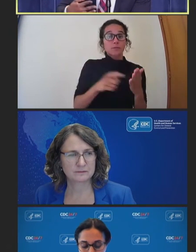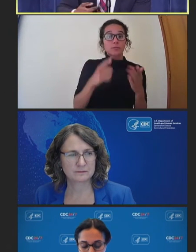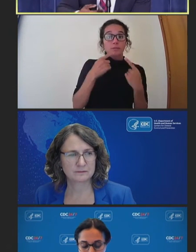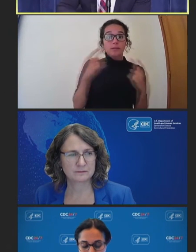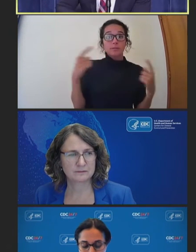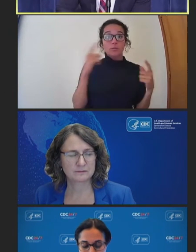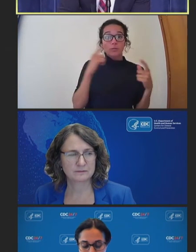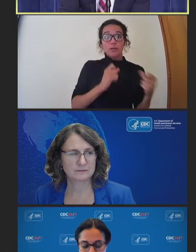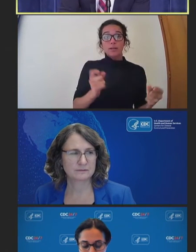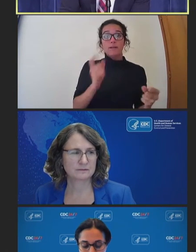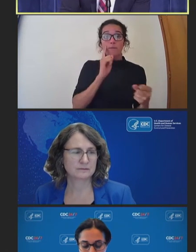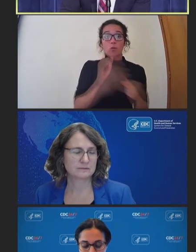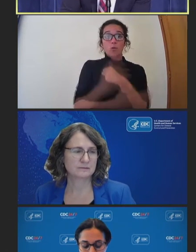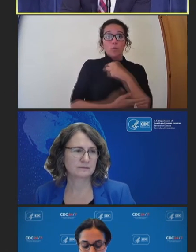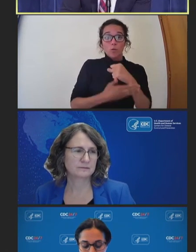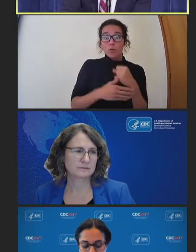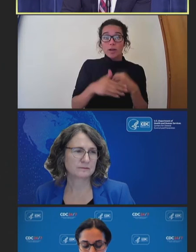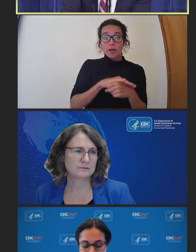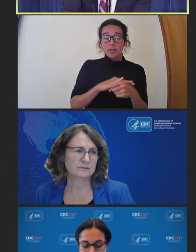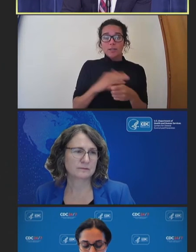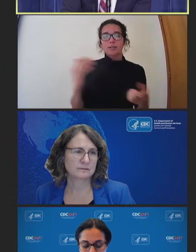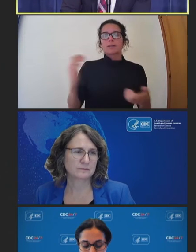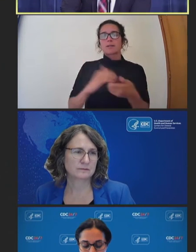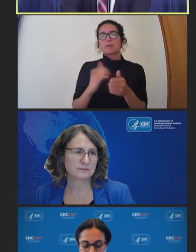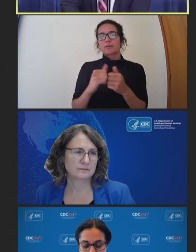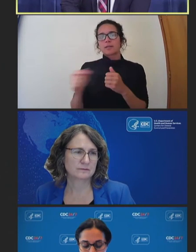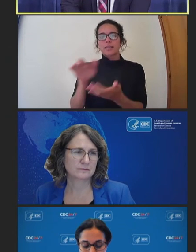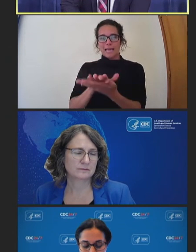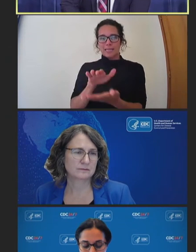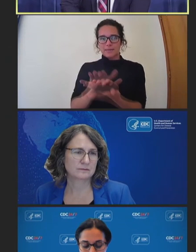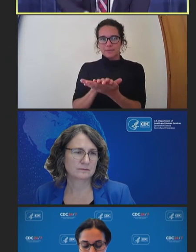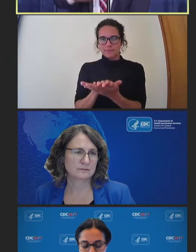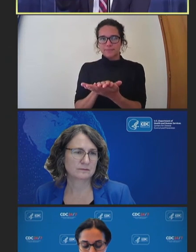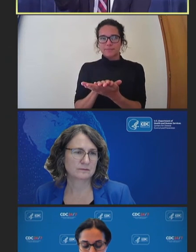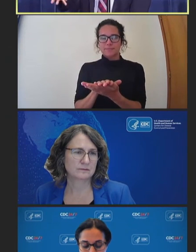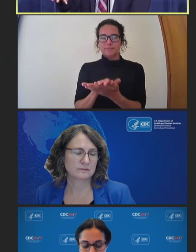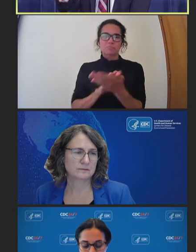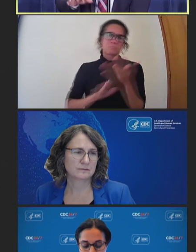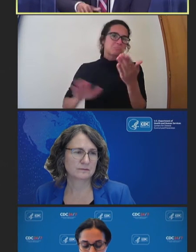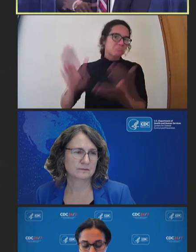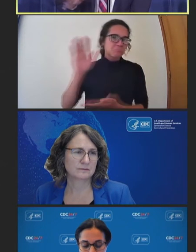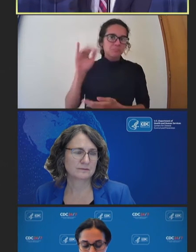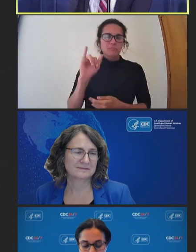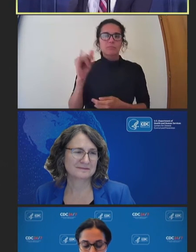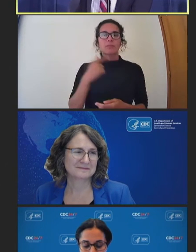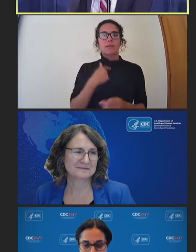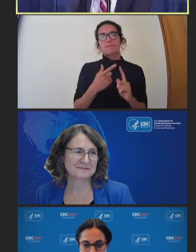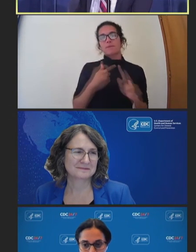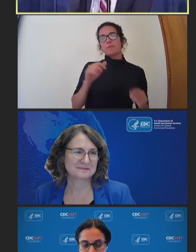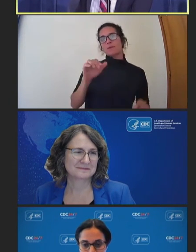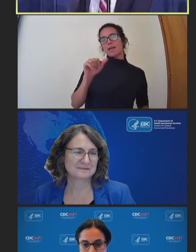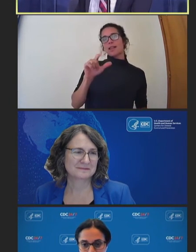areas is actually partnerships with academia. I'm from Alabama, so University of Alabama is right